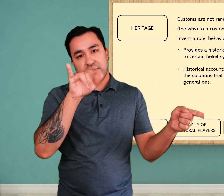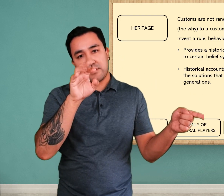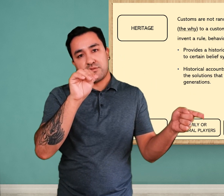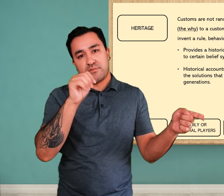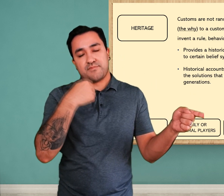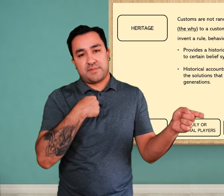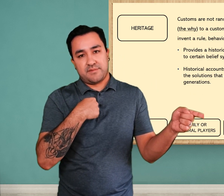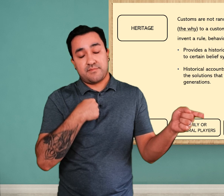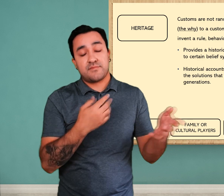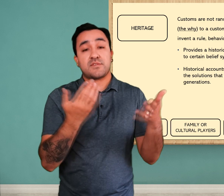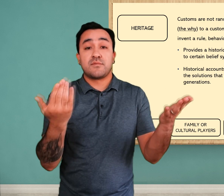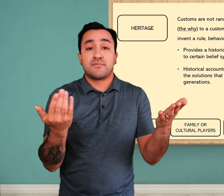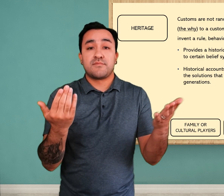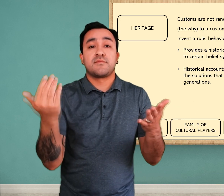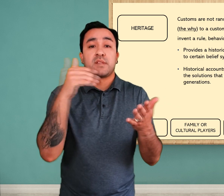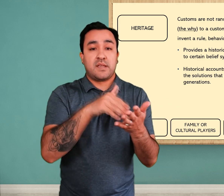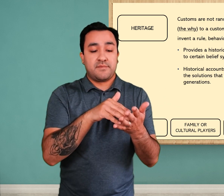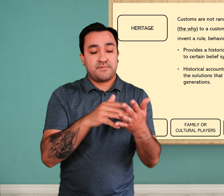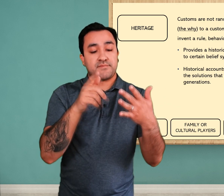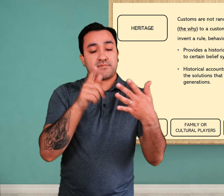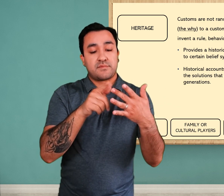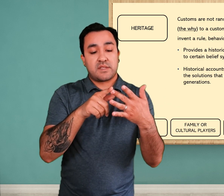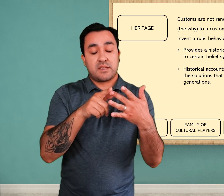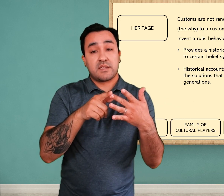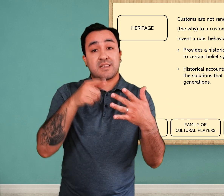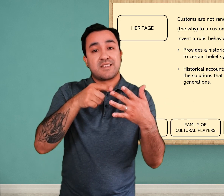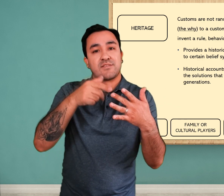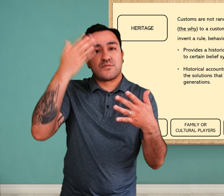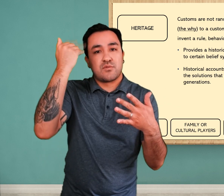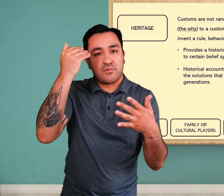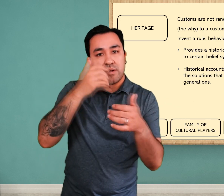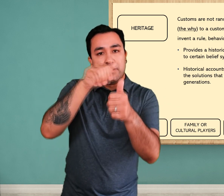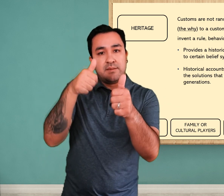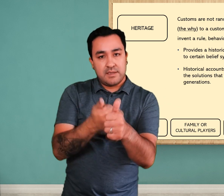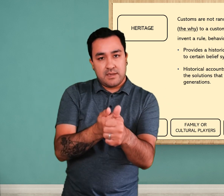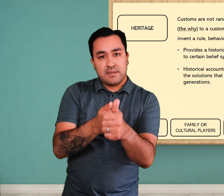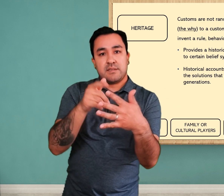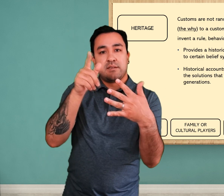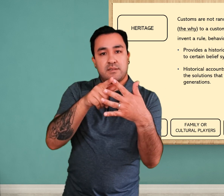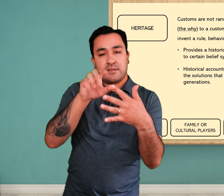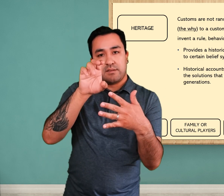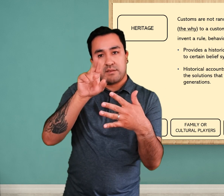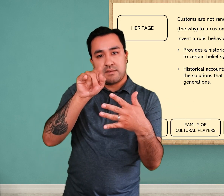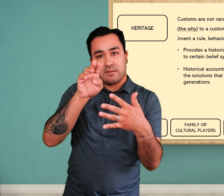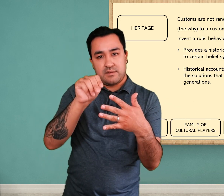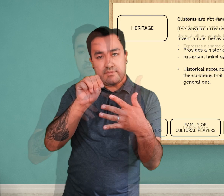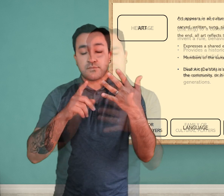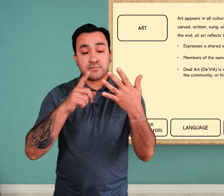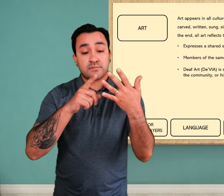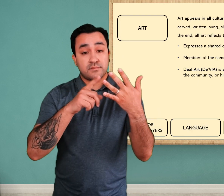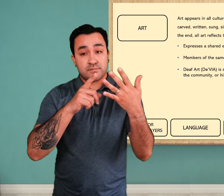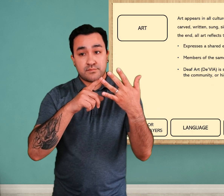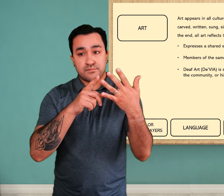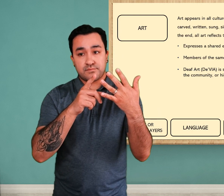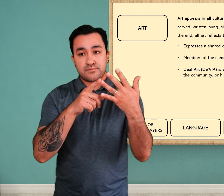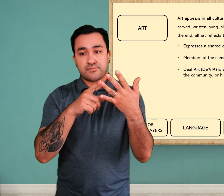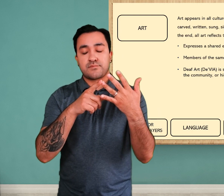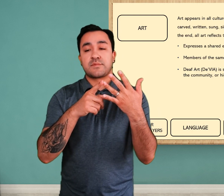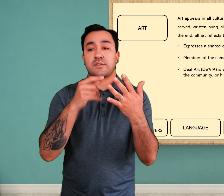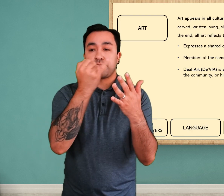To reiterate, heritage is the reason for a custom. The fourth hallmark is art.